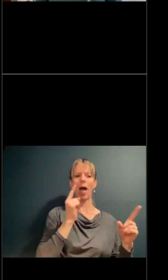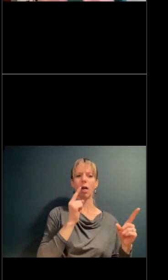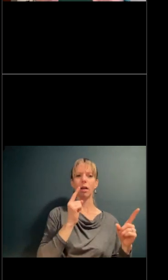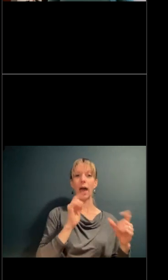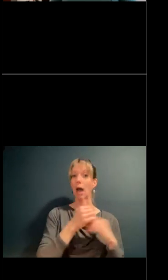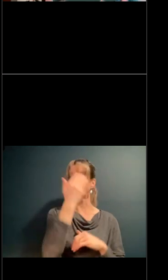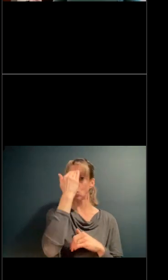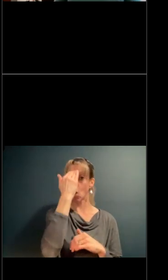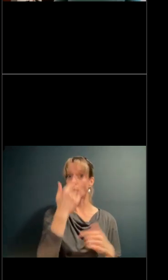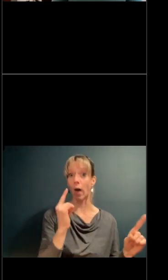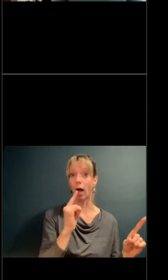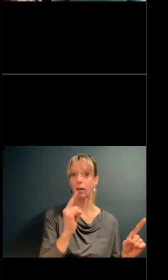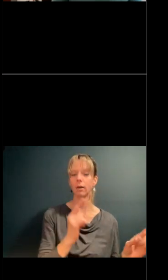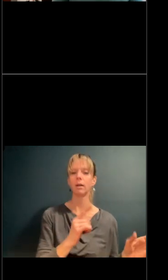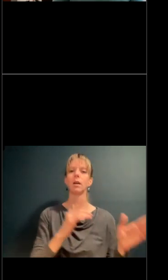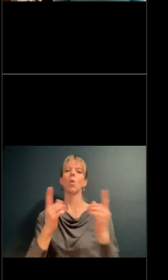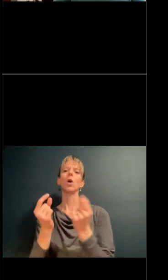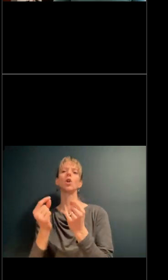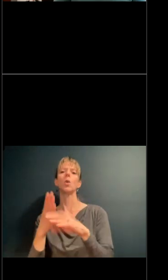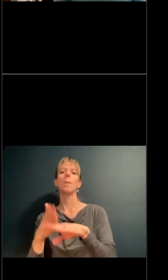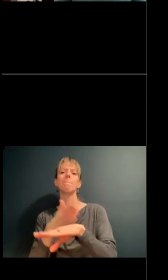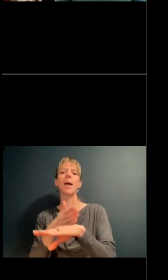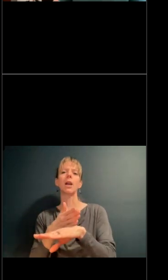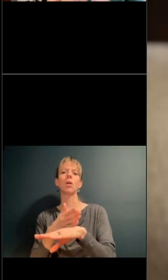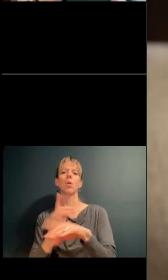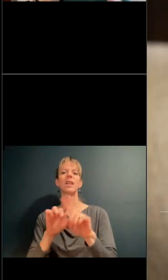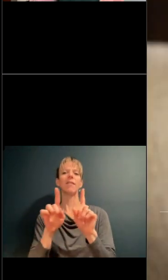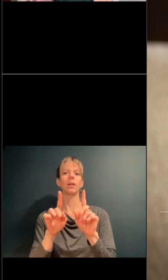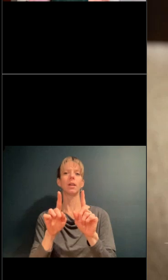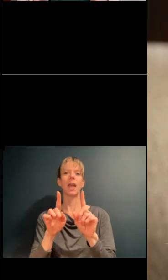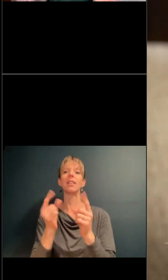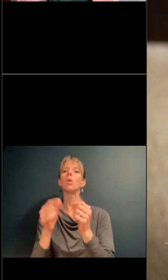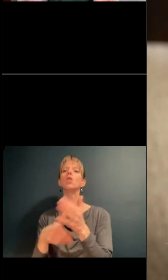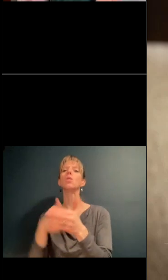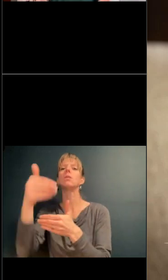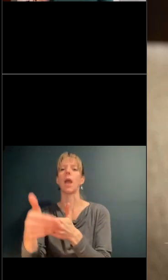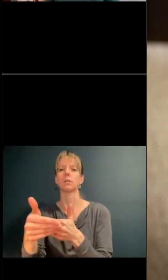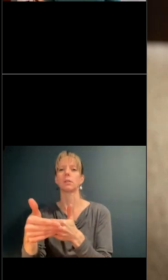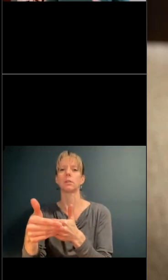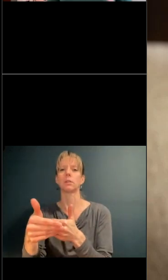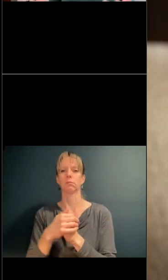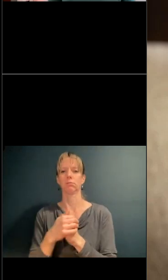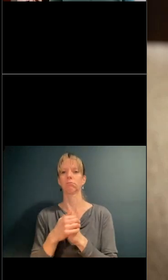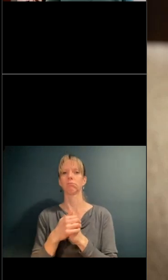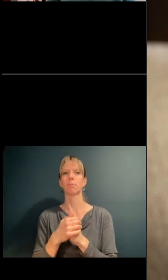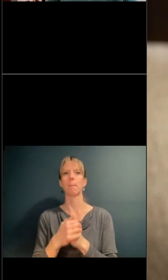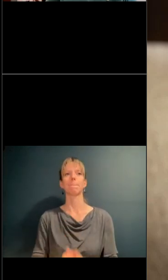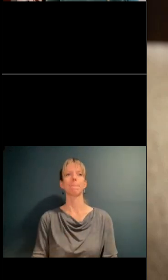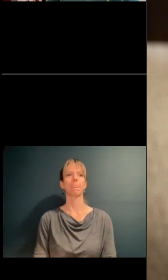What could you do better, differently, or next? Well the solution often to absence is invitation.